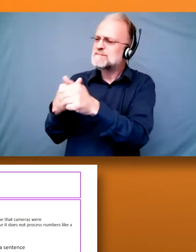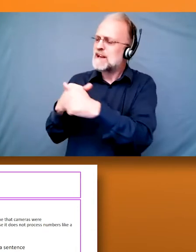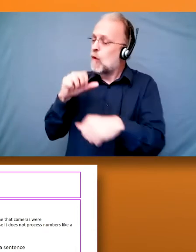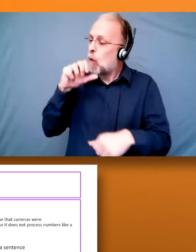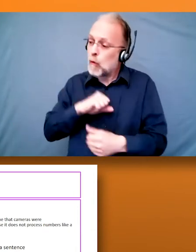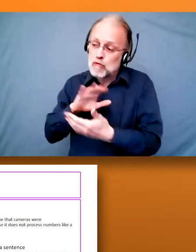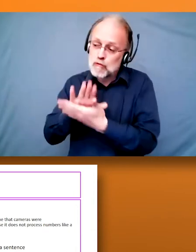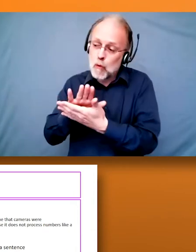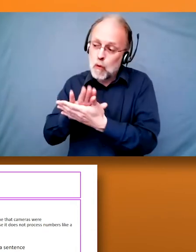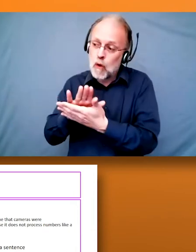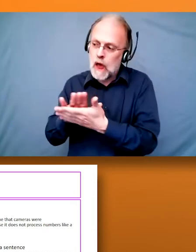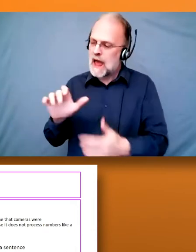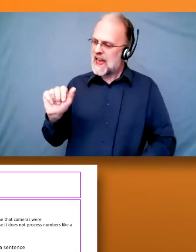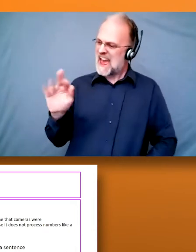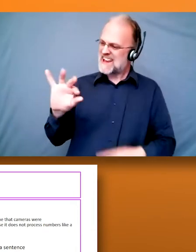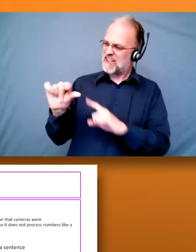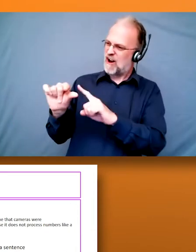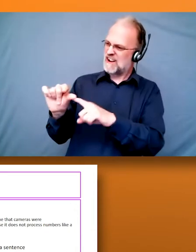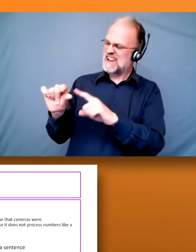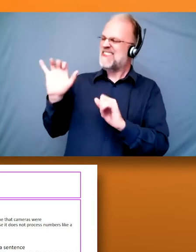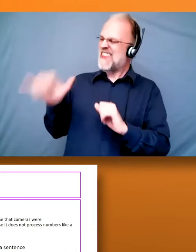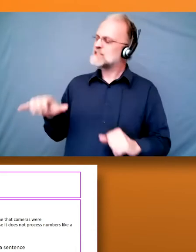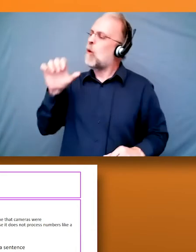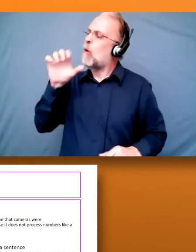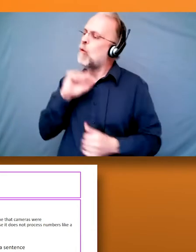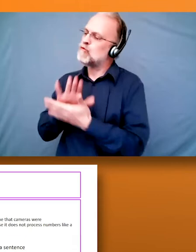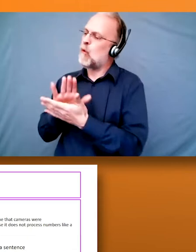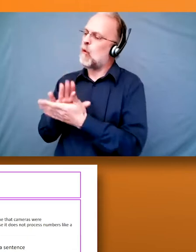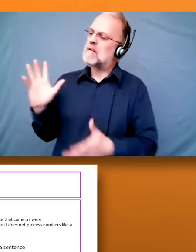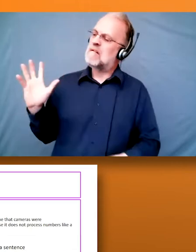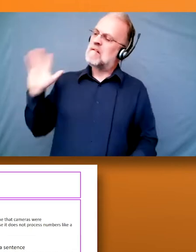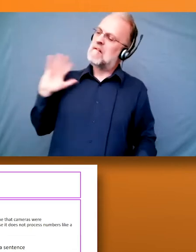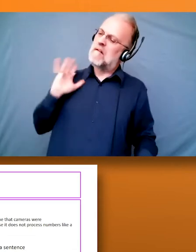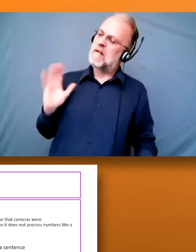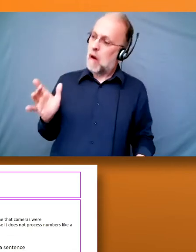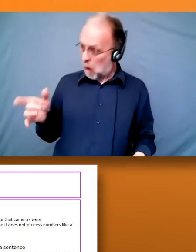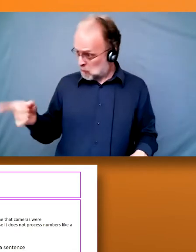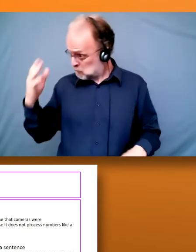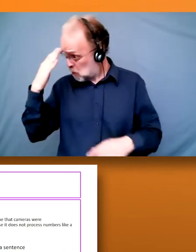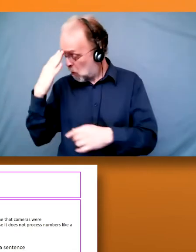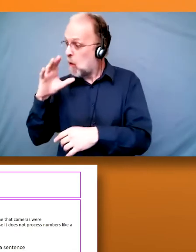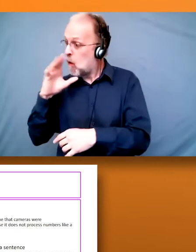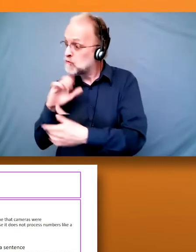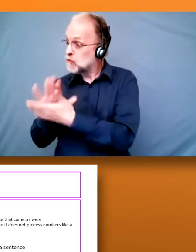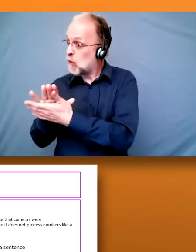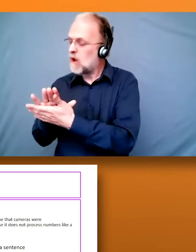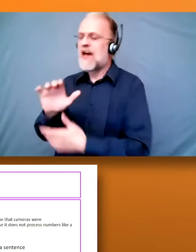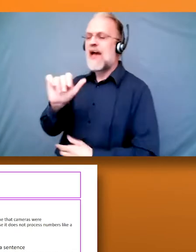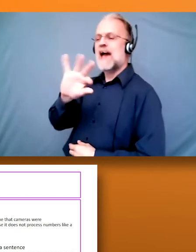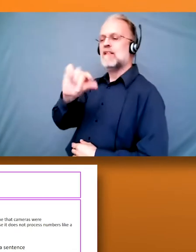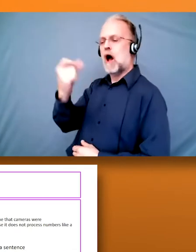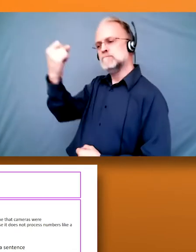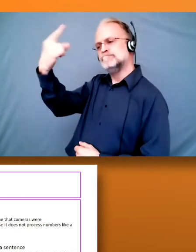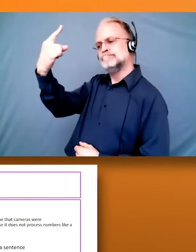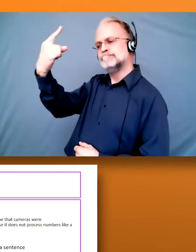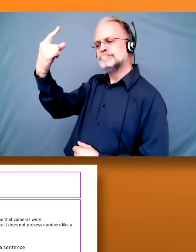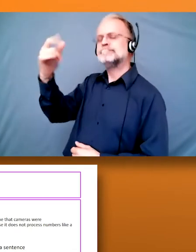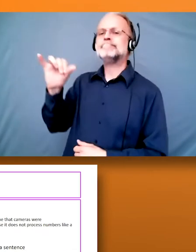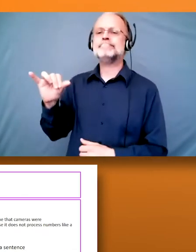"the cameras were old-school? Well, analog technology is old-school." So kids might use that term. They have a concept for what it means.